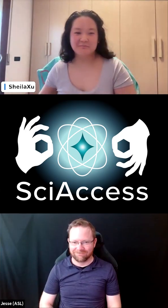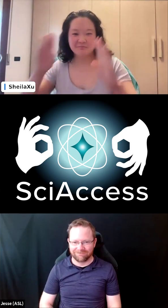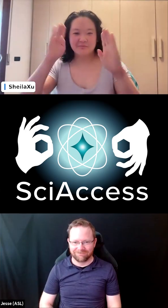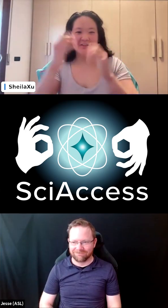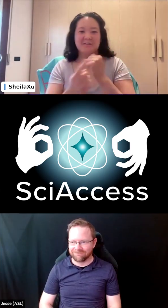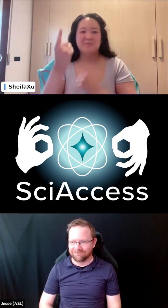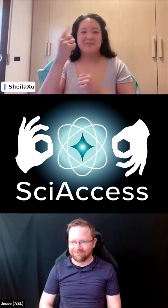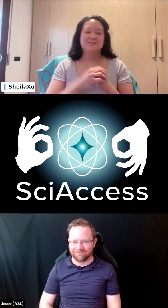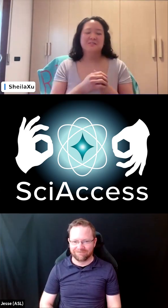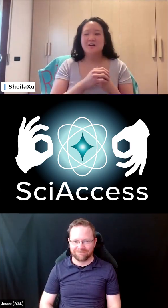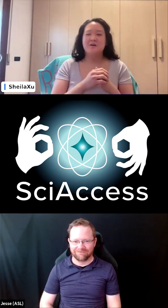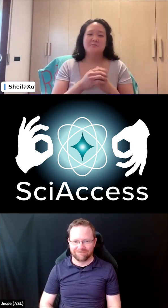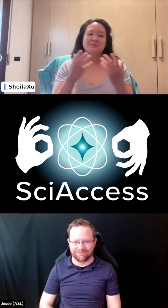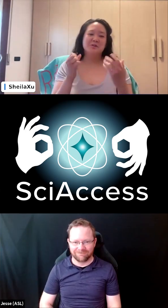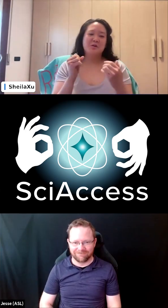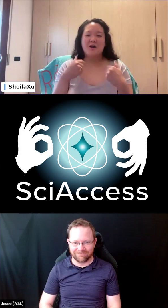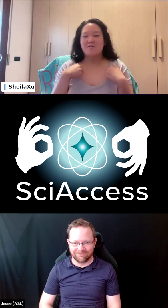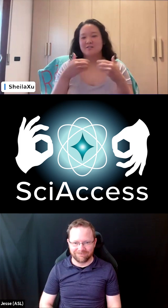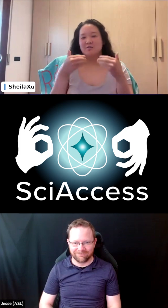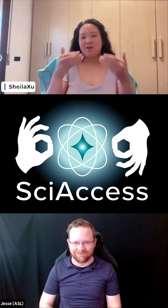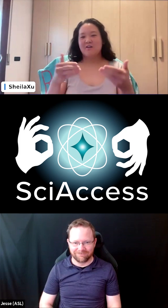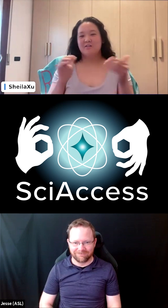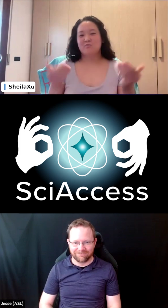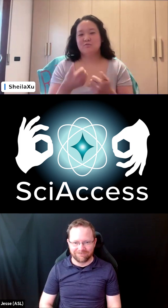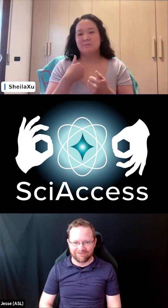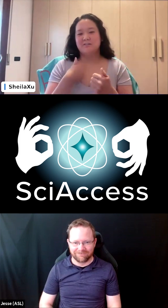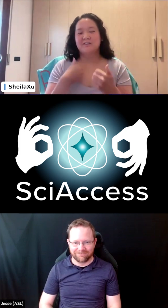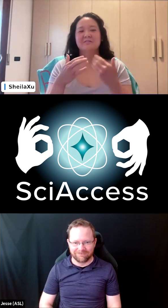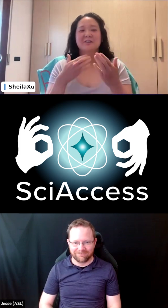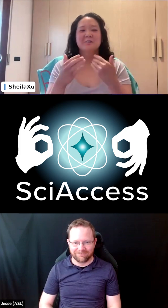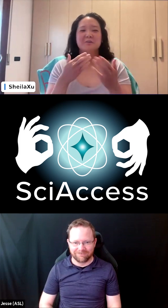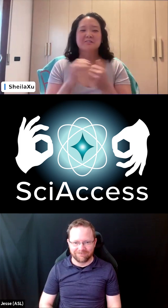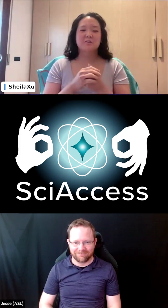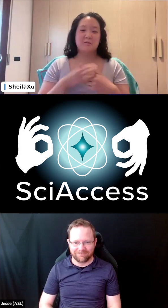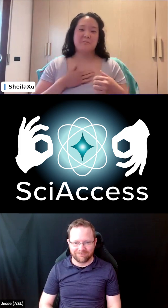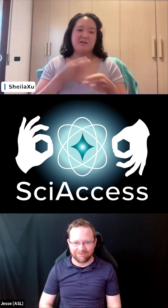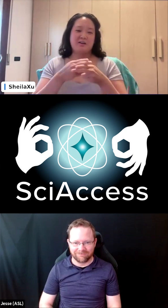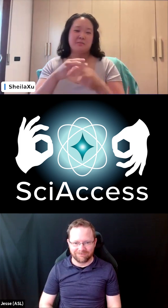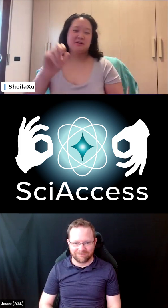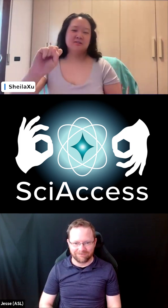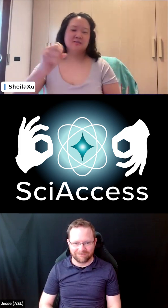Hi, everyone.